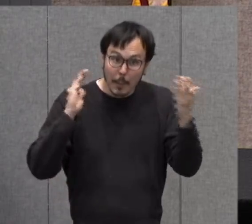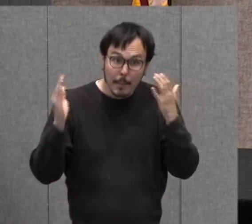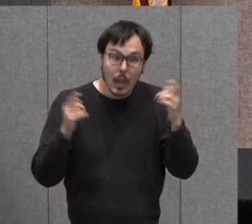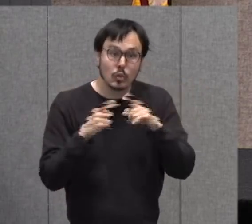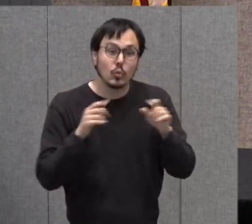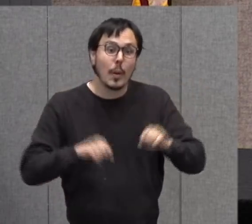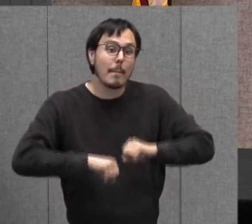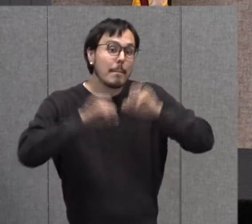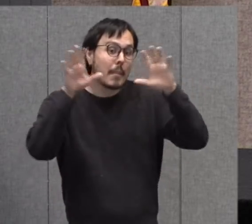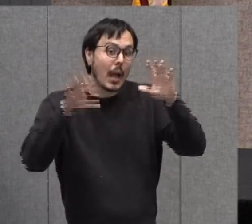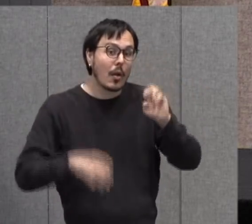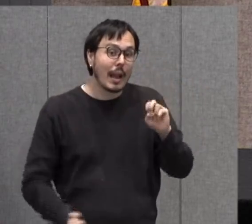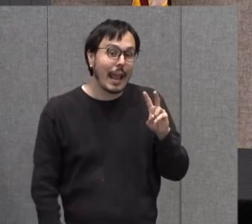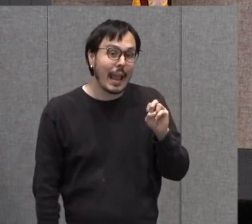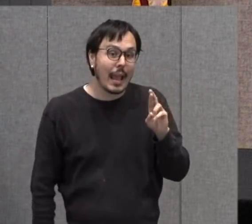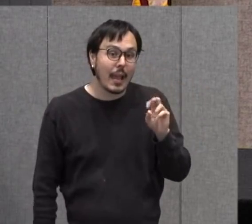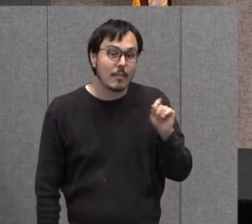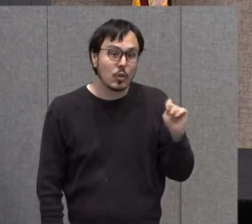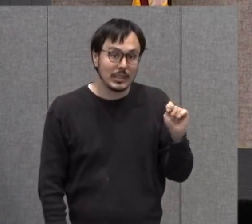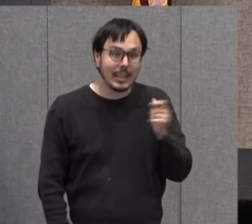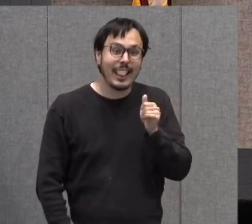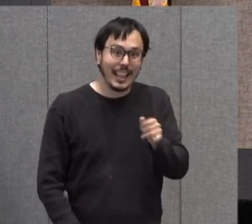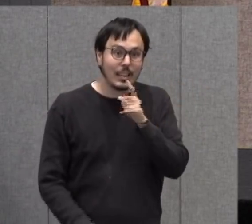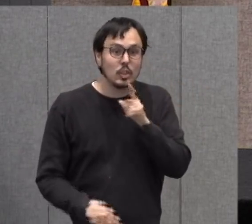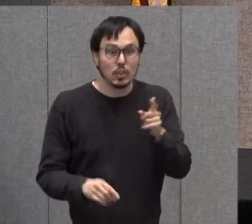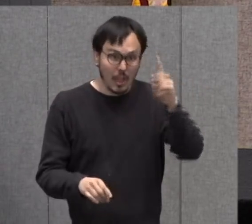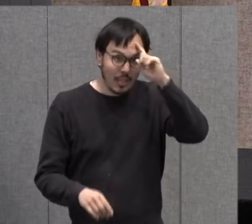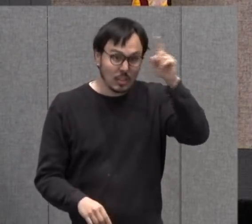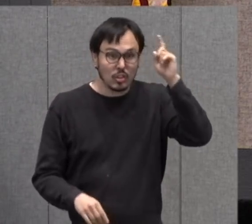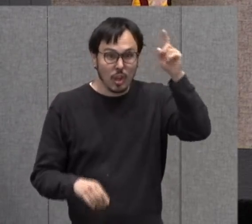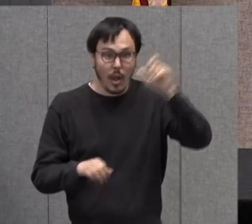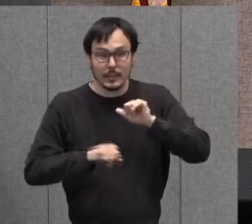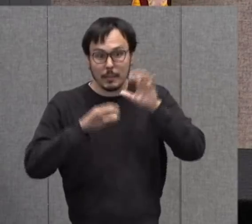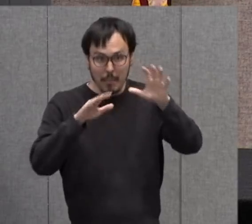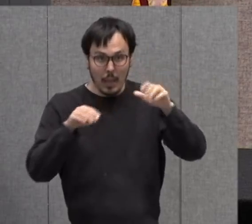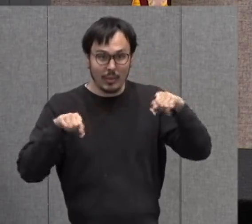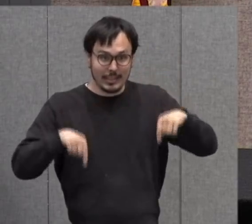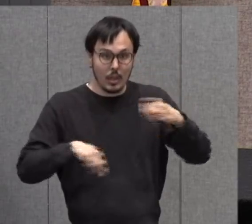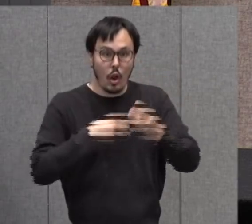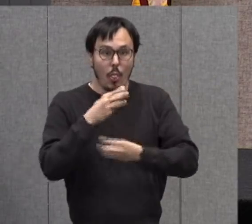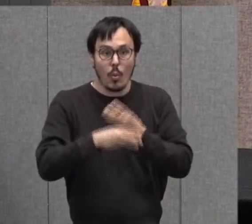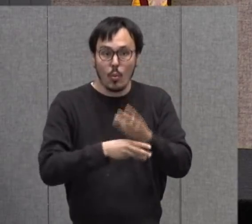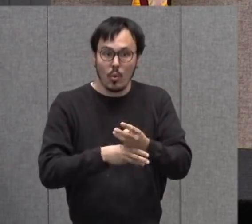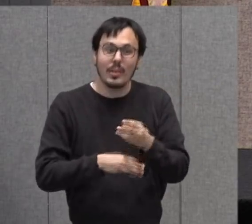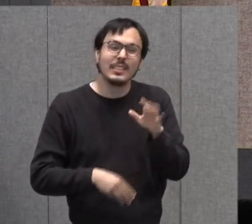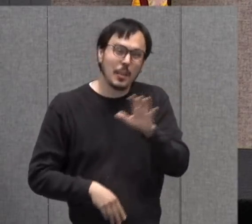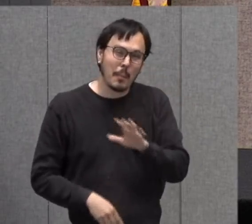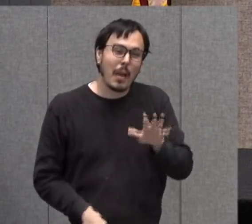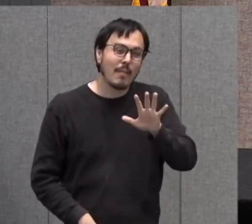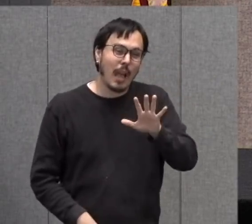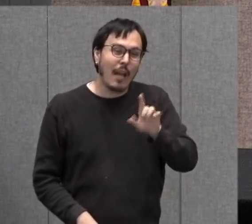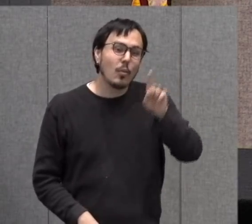which is the largest mountain in our world, that only goes about five and a half miles tall.